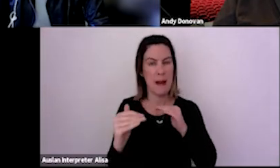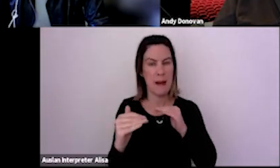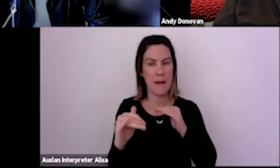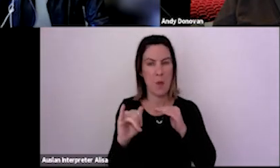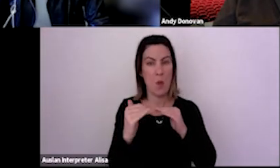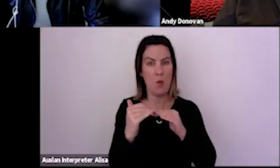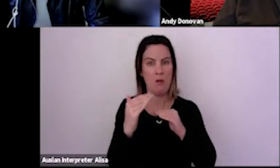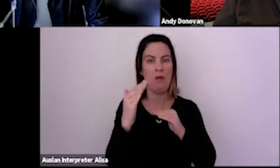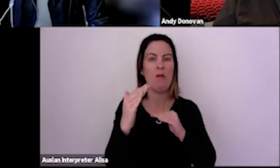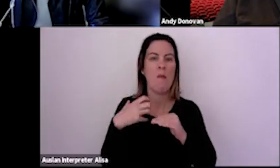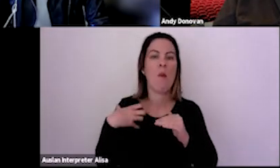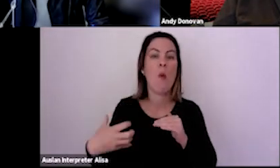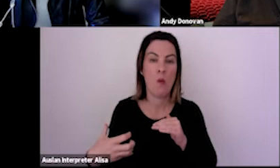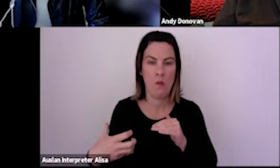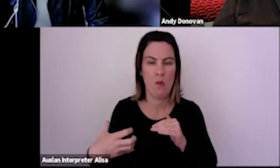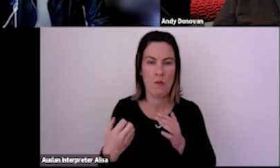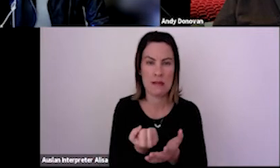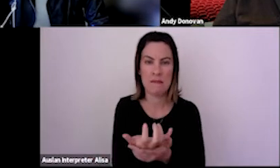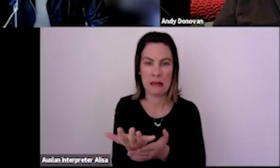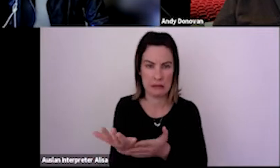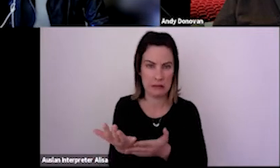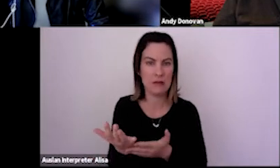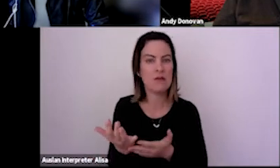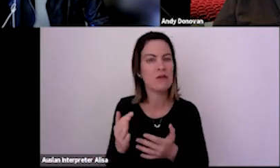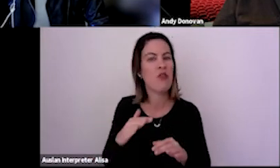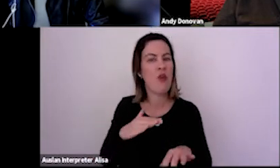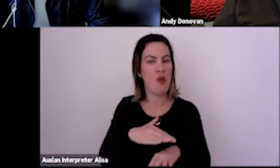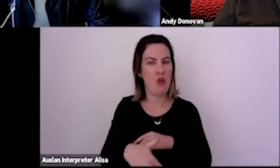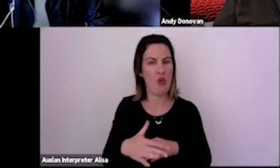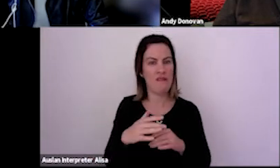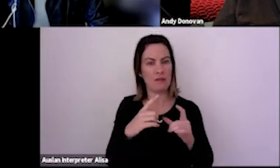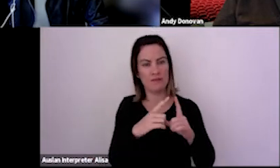So there is some quit positive stats here in terms of -- quite positive stats here